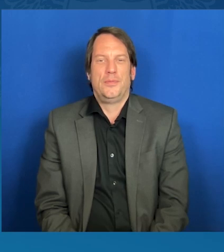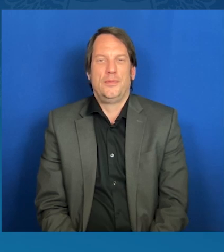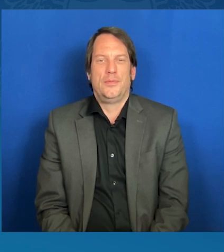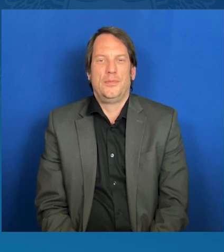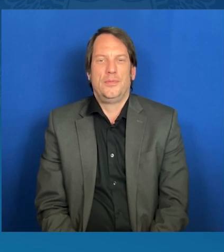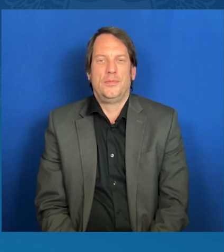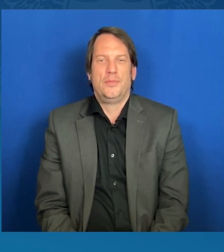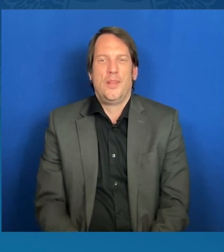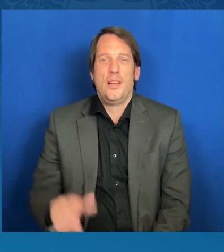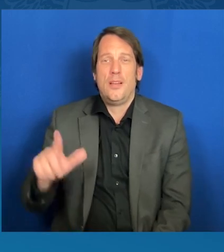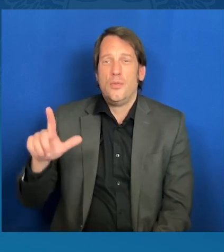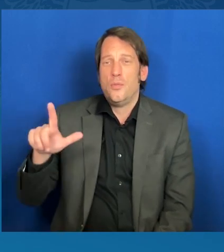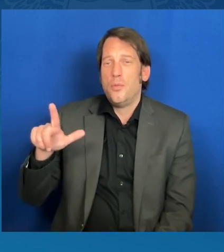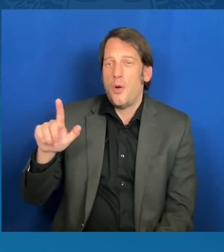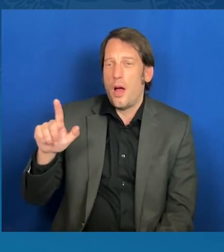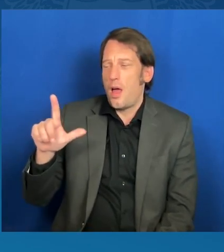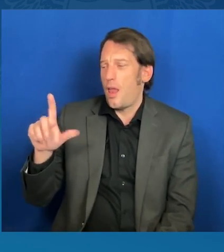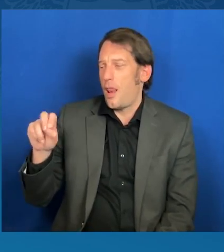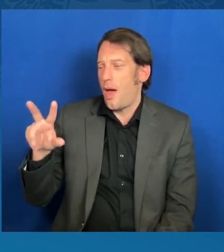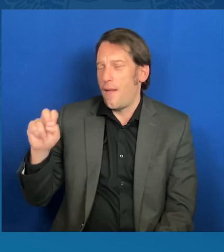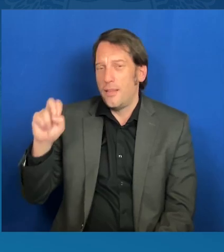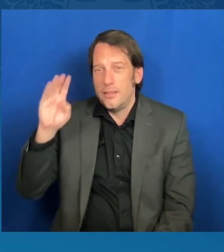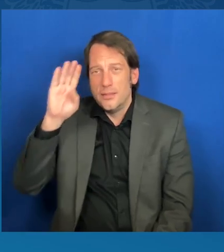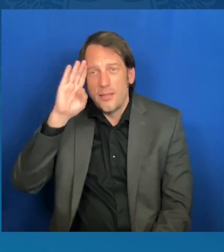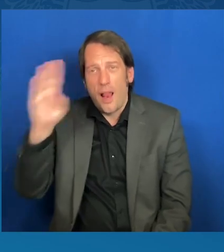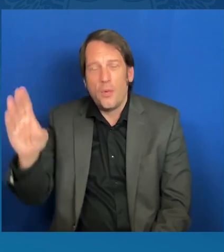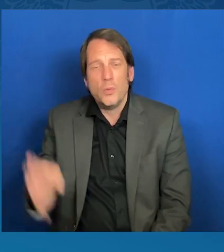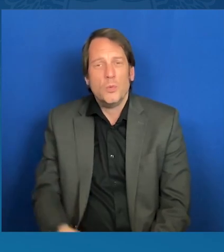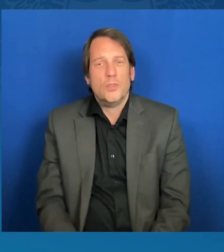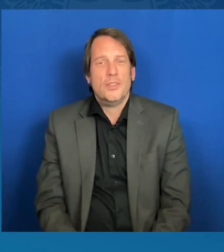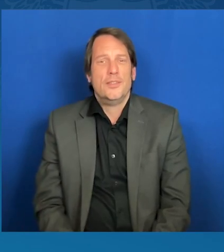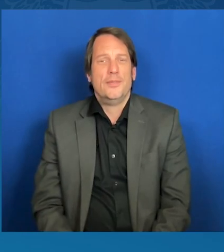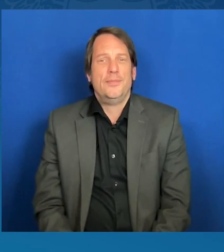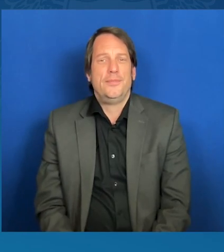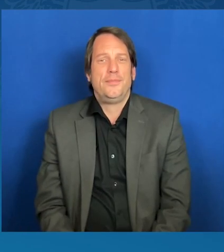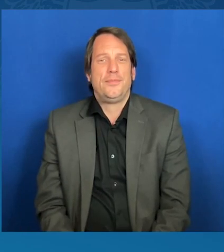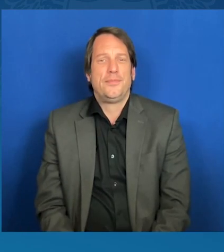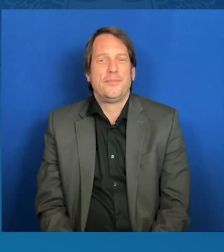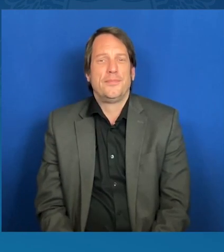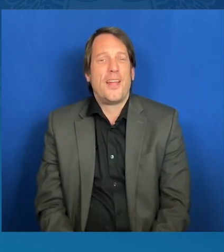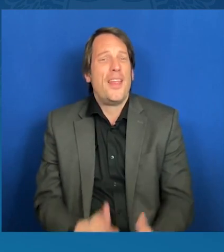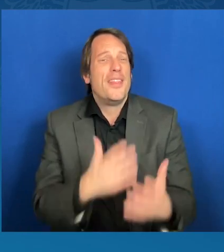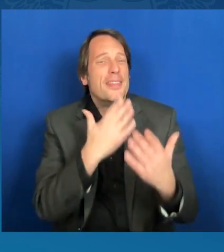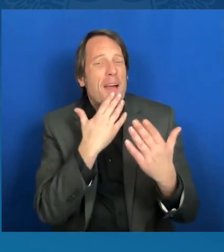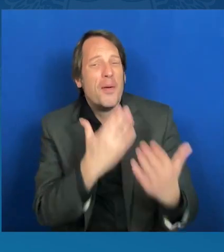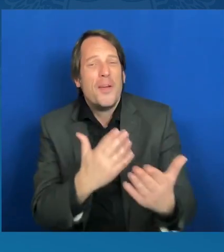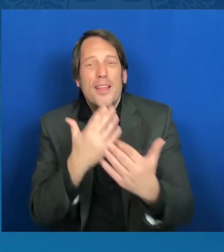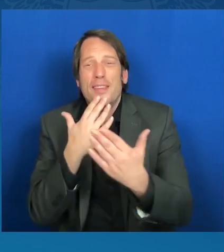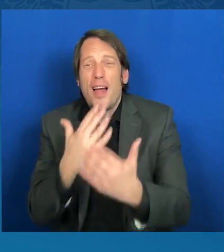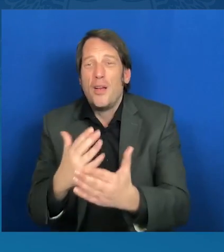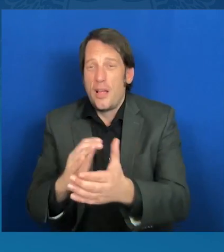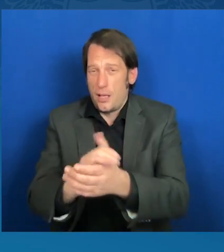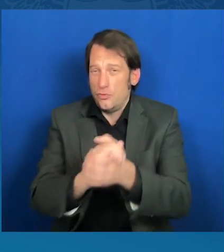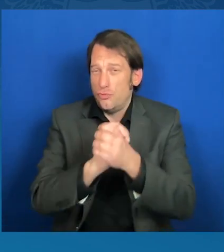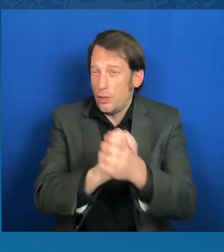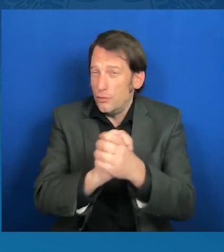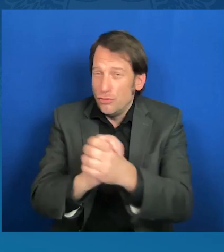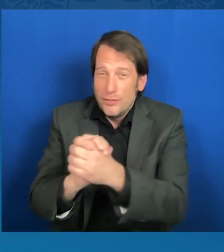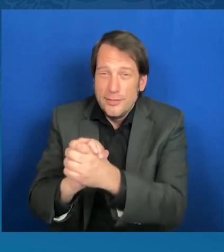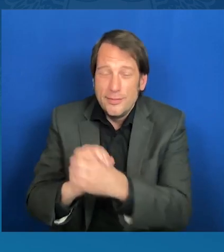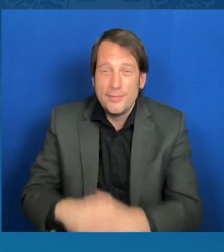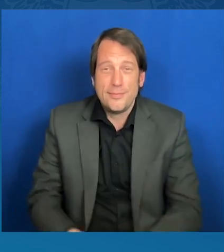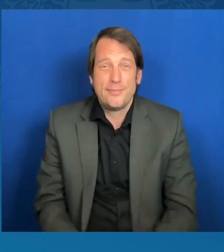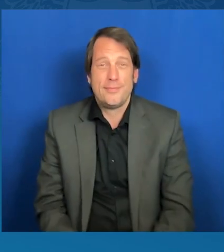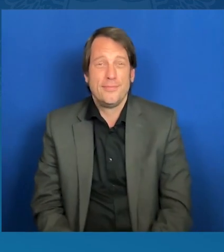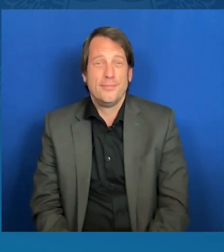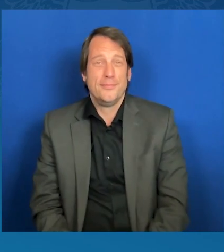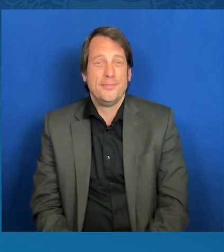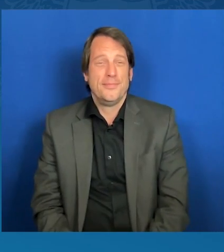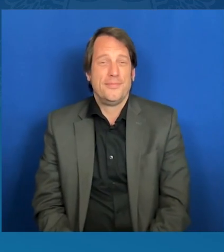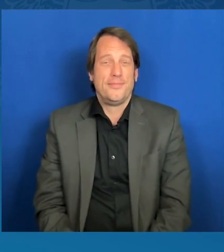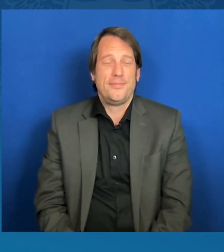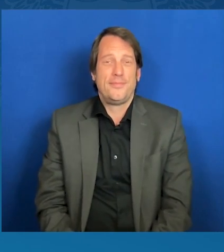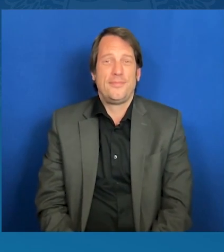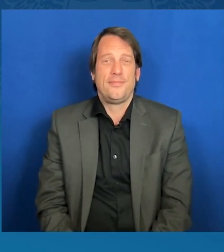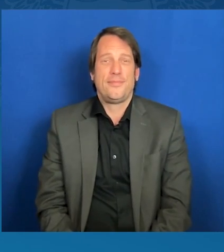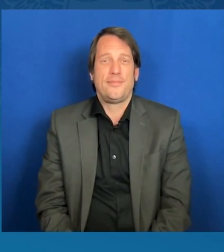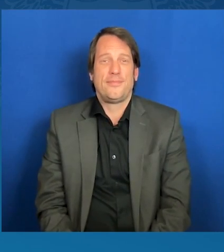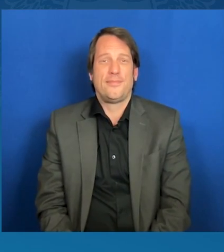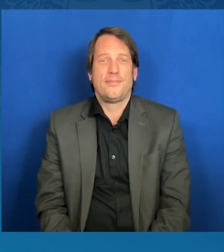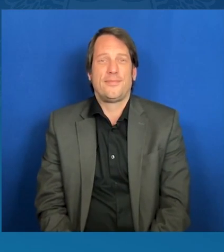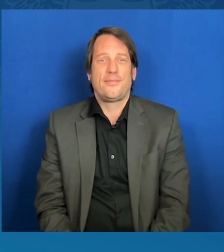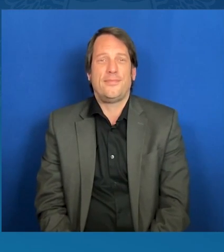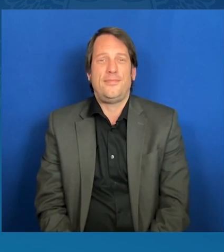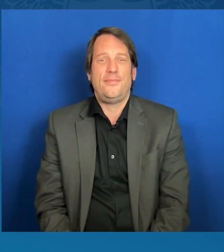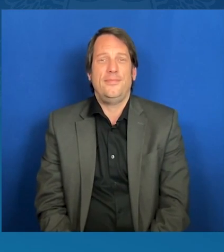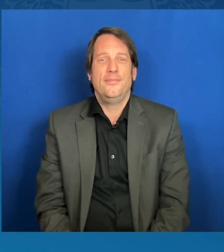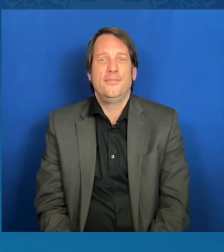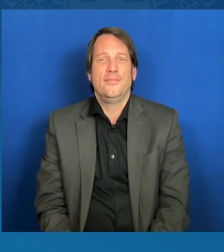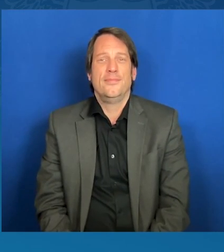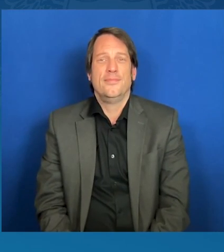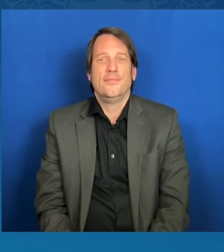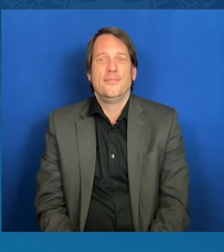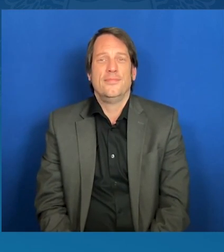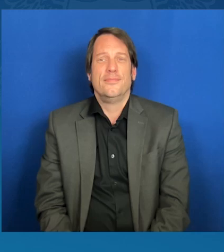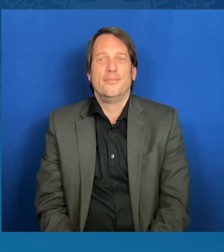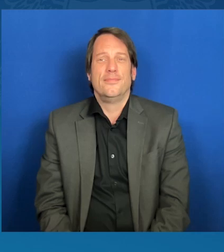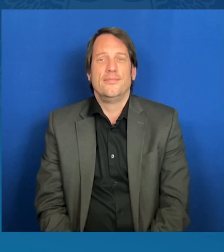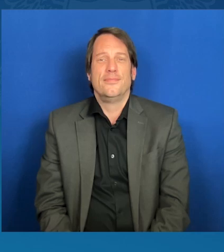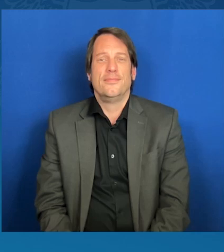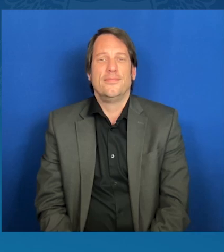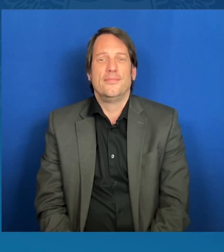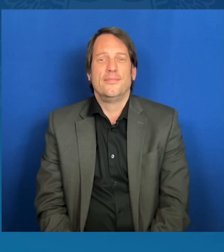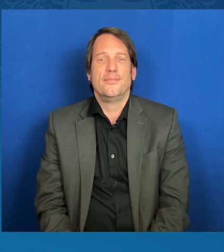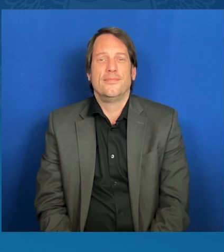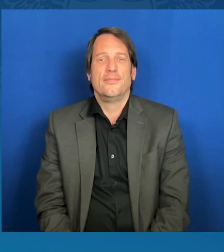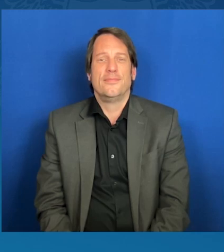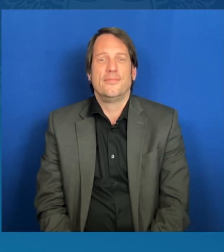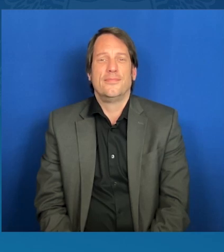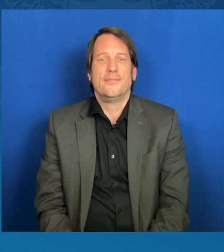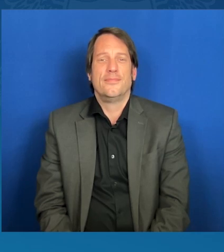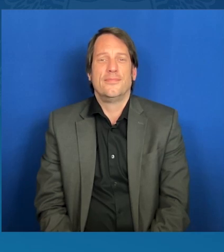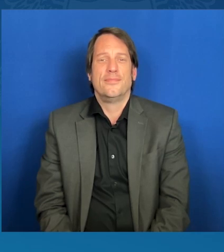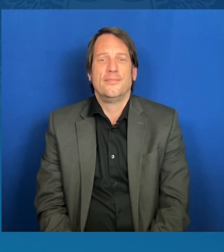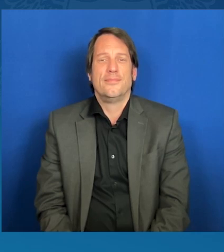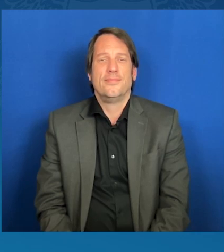as a former prosecutor,